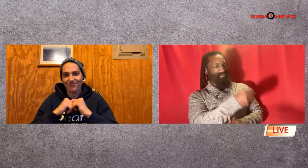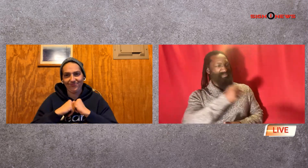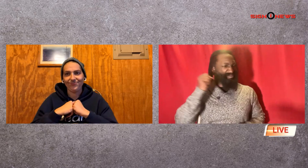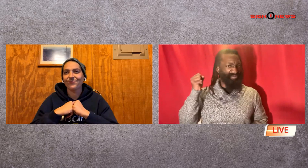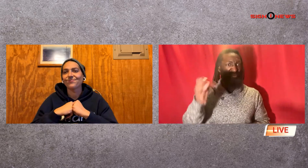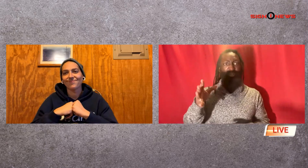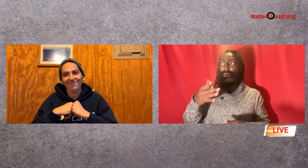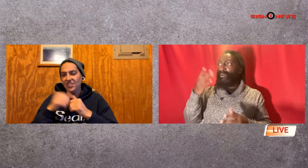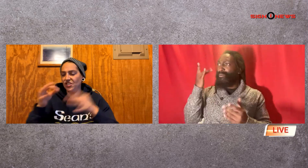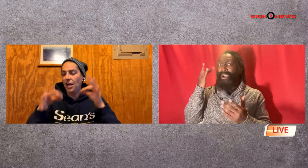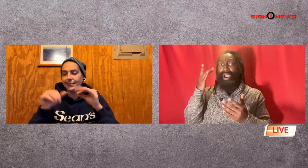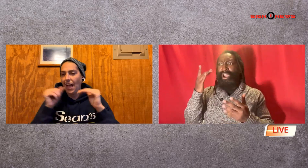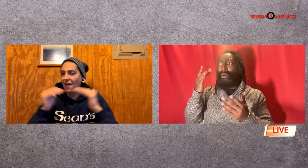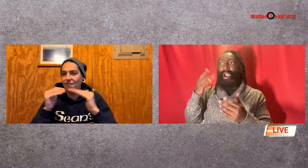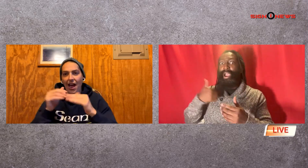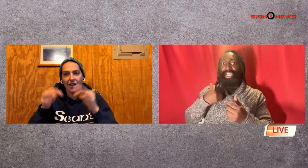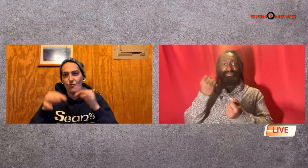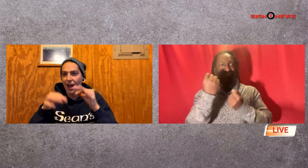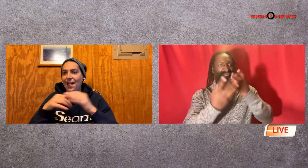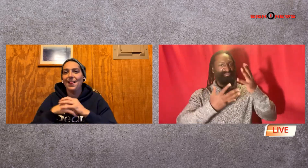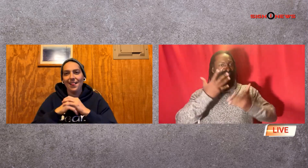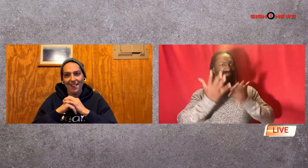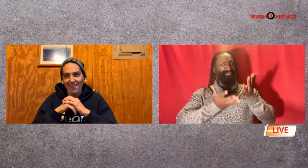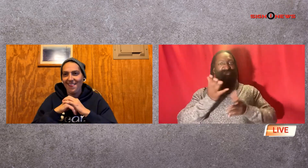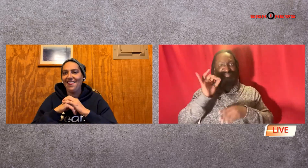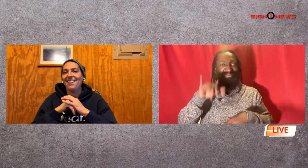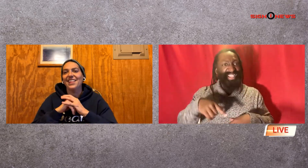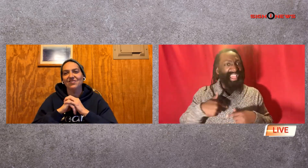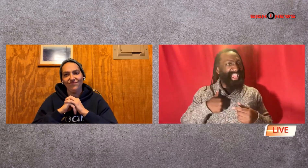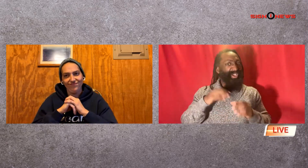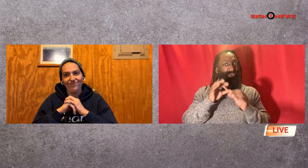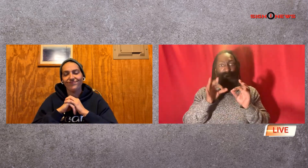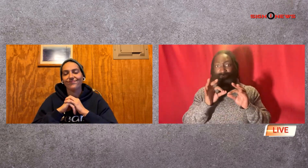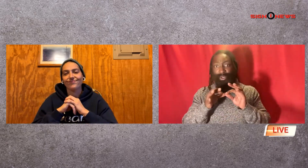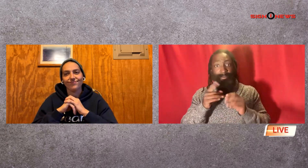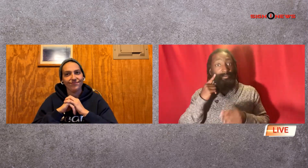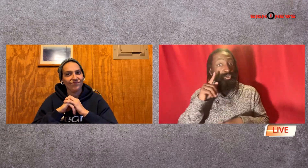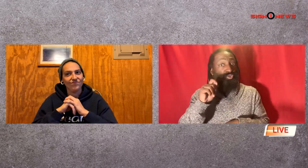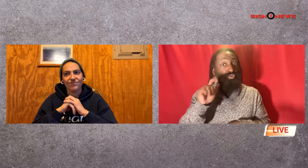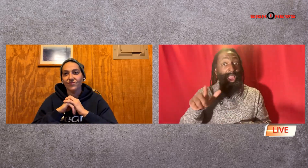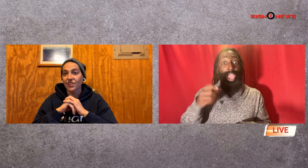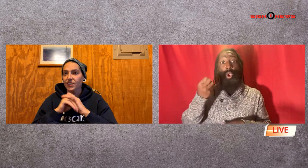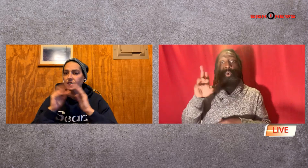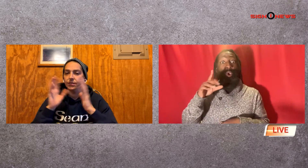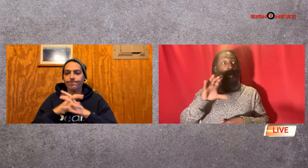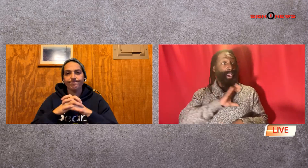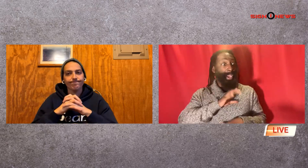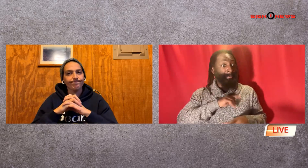put him in jail he had no idea why he had no interpreter during the trial the police